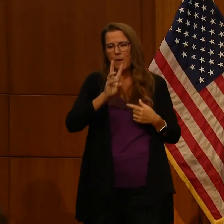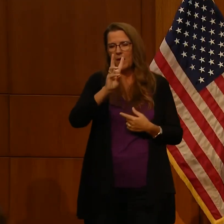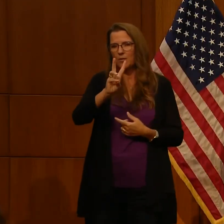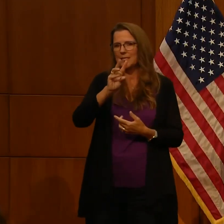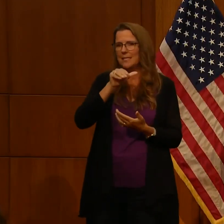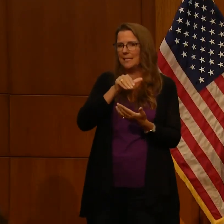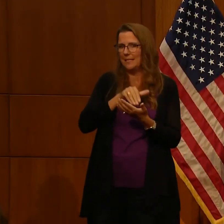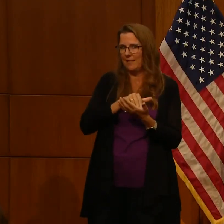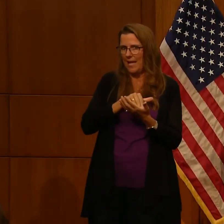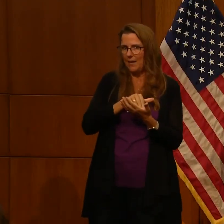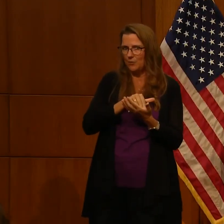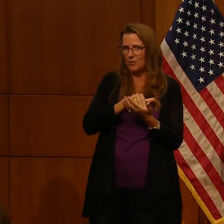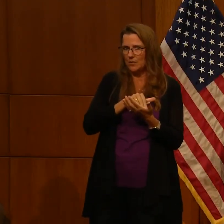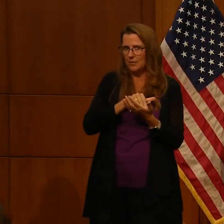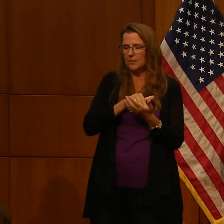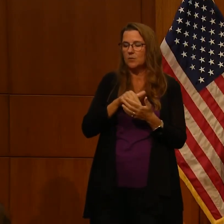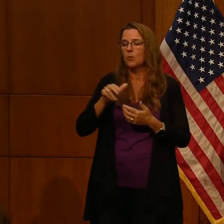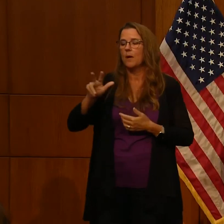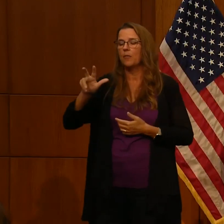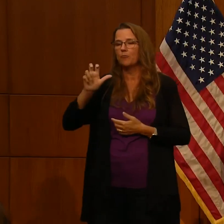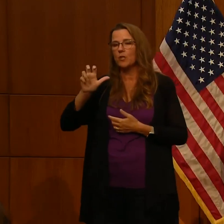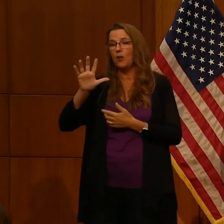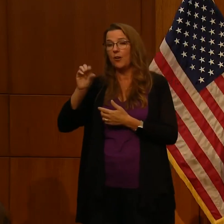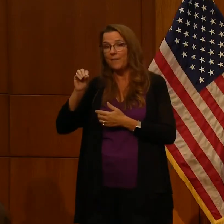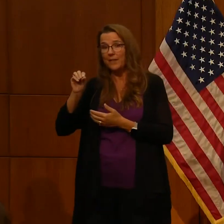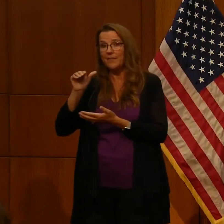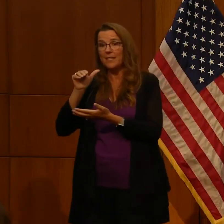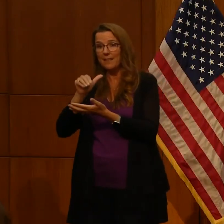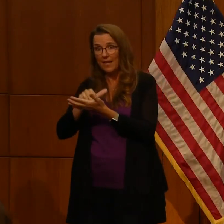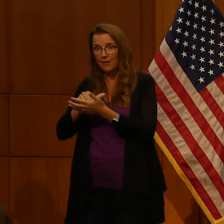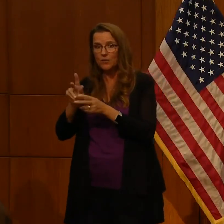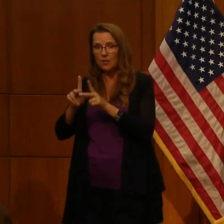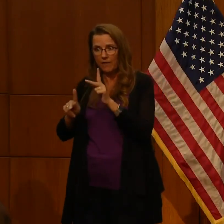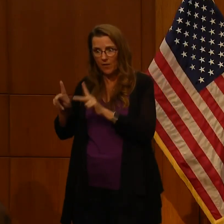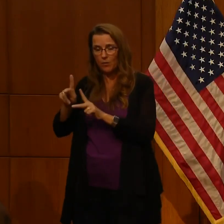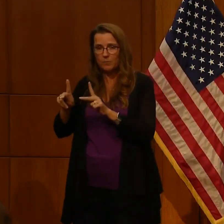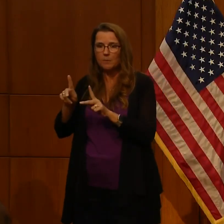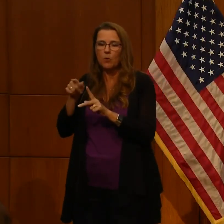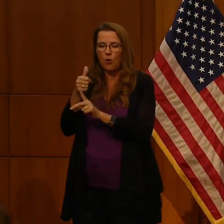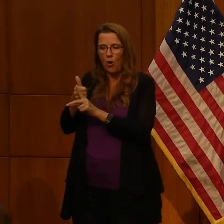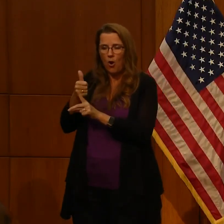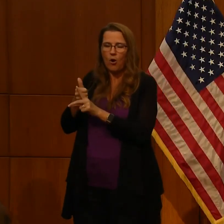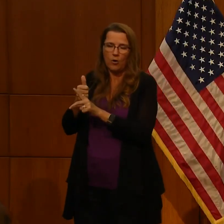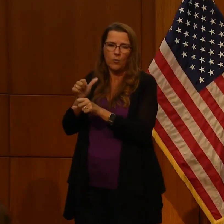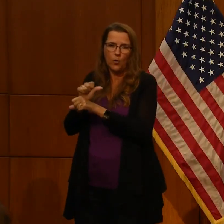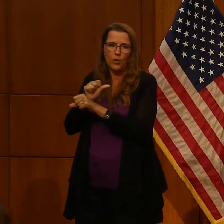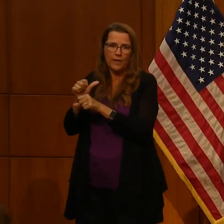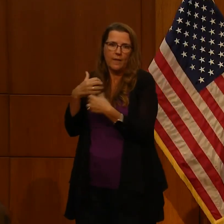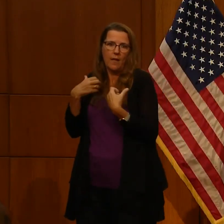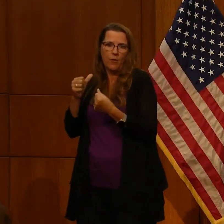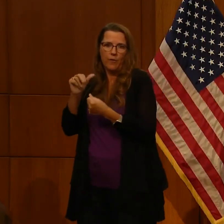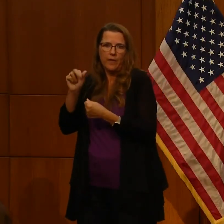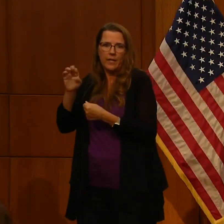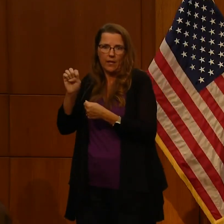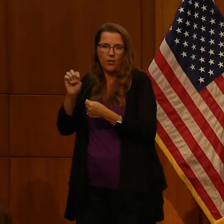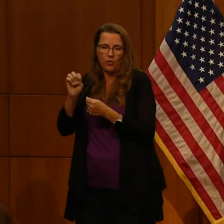WHO ARE ELIGIBLE RIGHT NOW, UM. APPROXIMATELY 350,000 OF THOSE